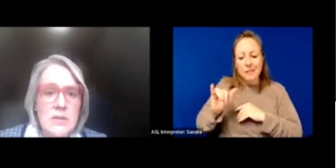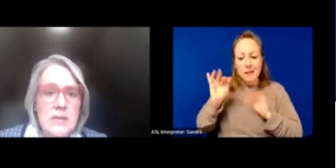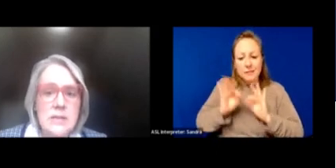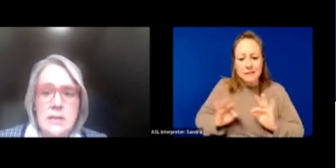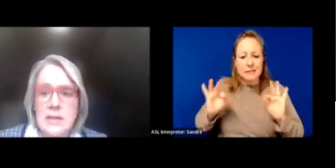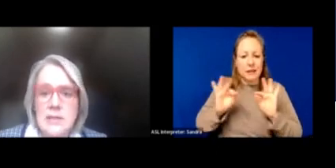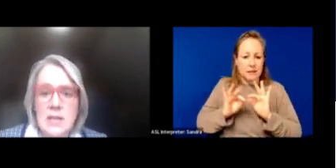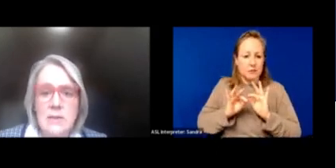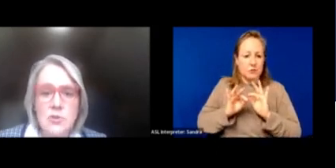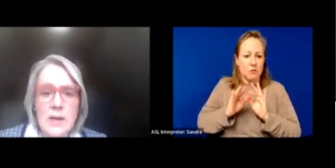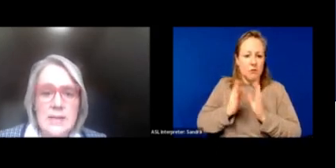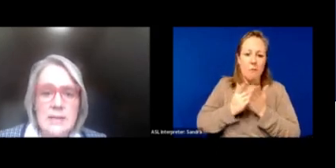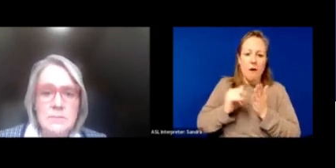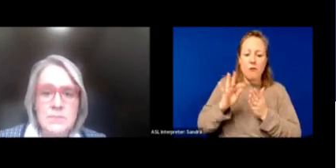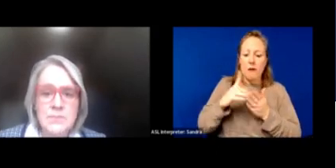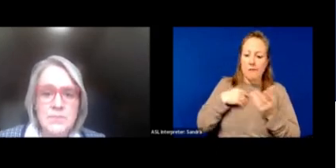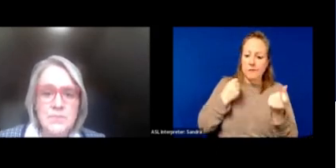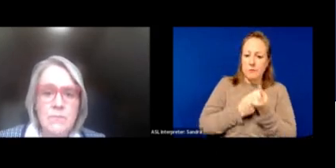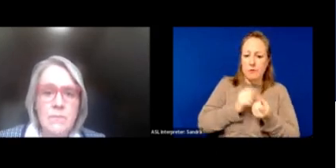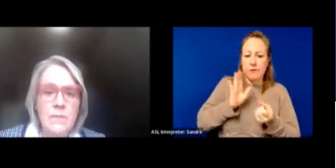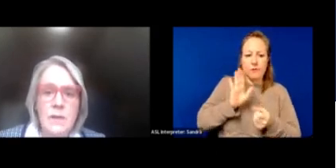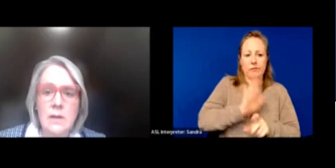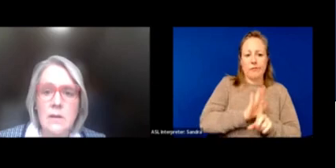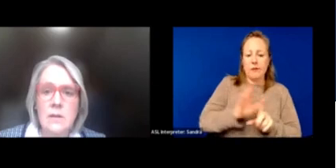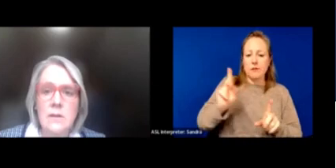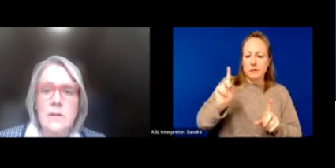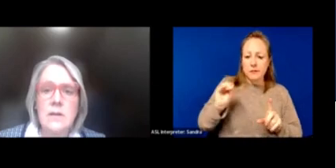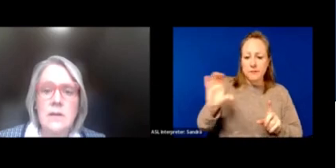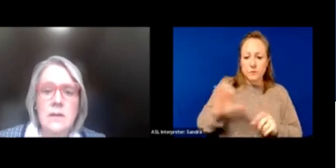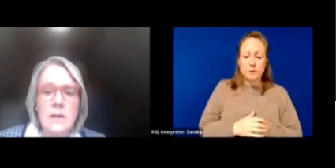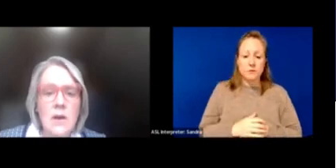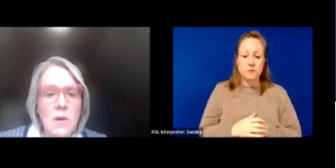person's dignity and choice. Go